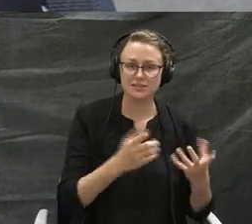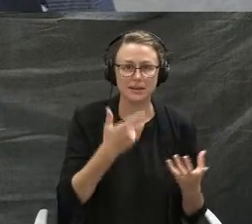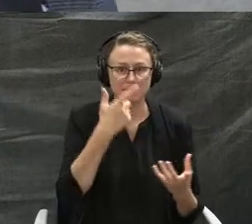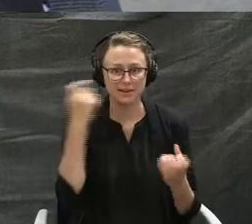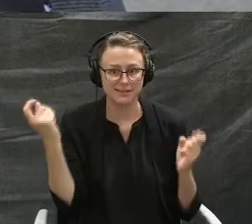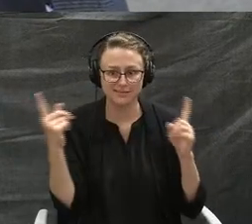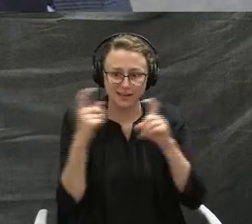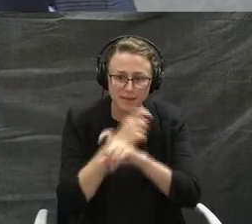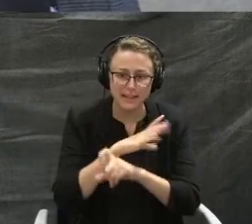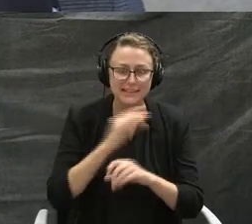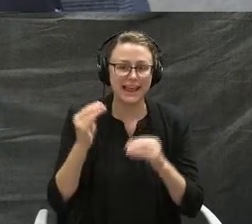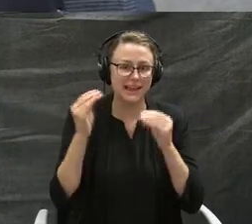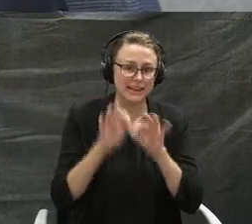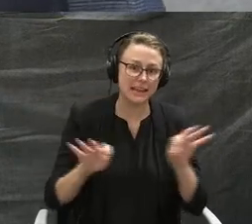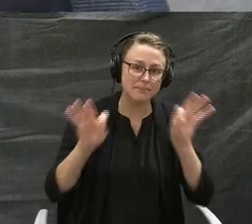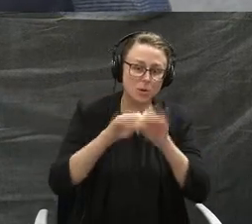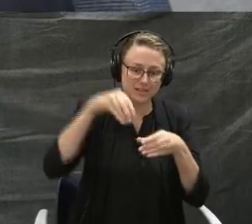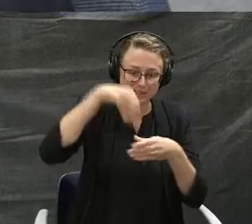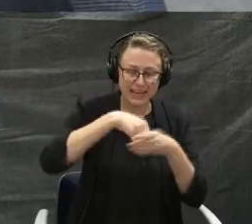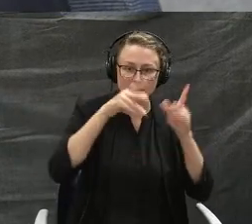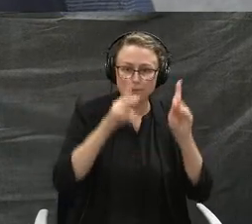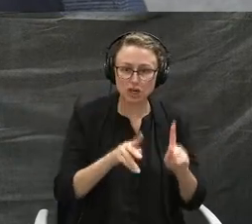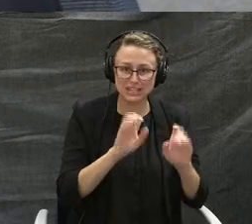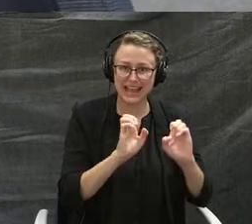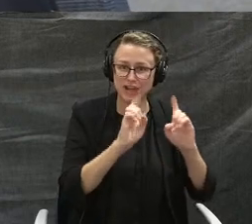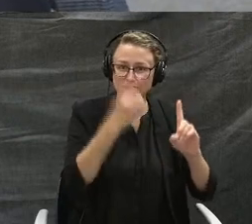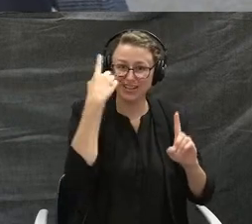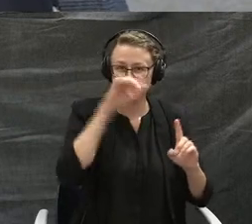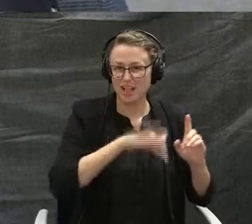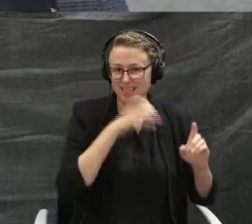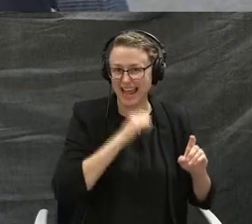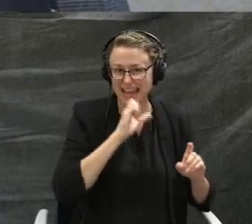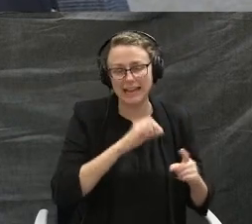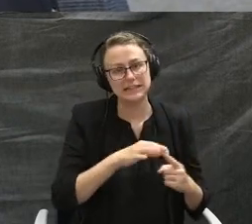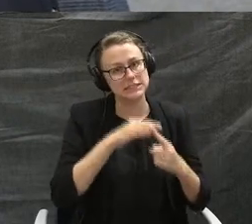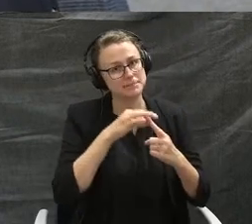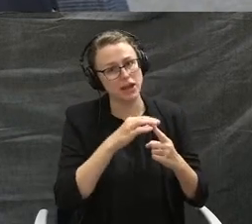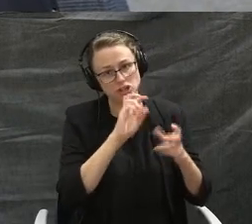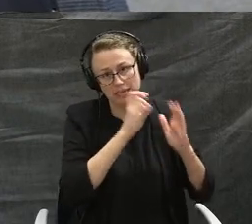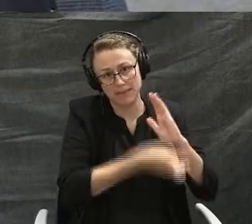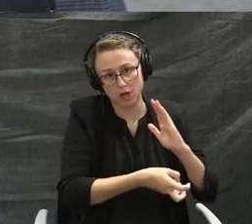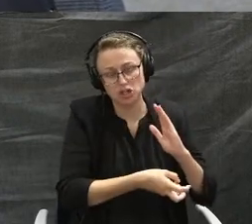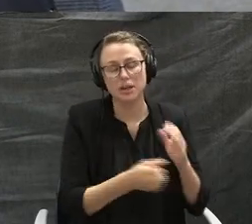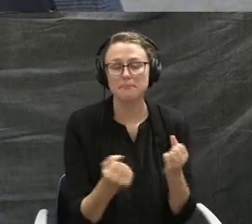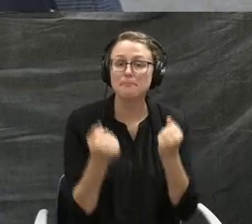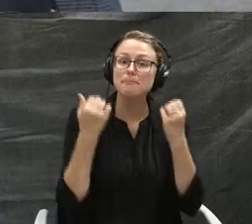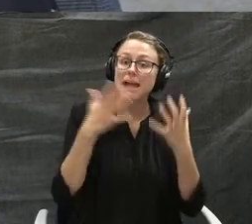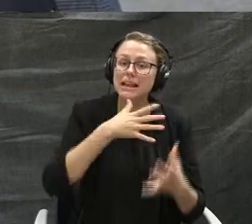of in person education for kindergartners, especially in immersion, many parents are strongly considering or planning